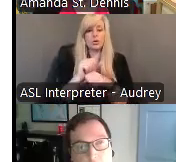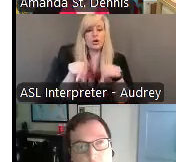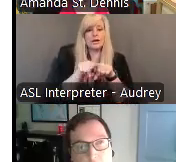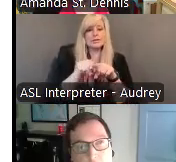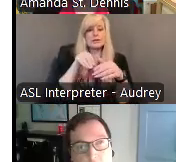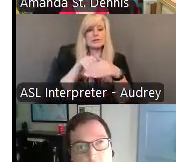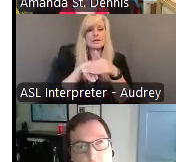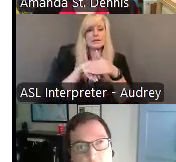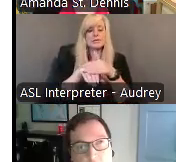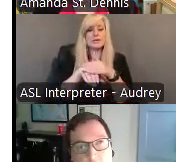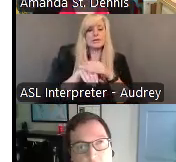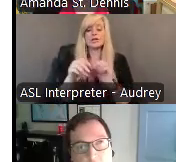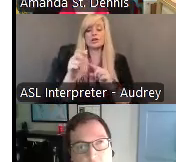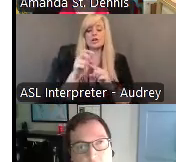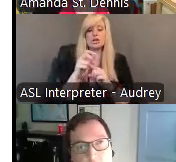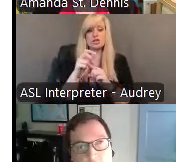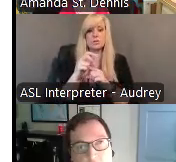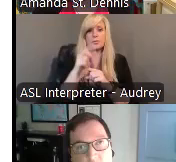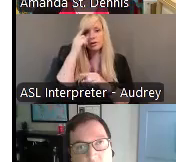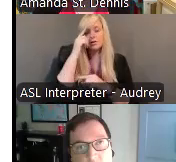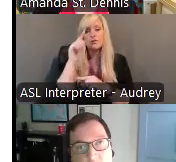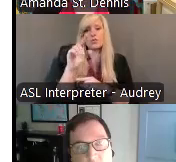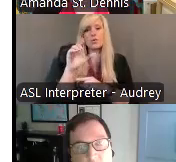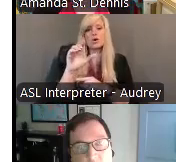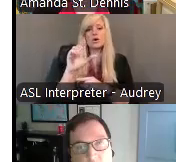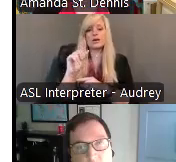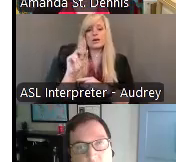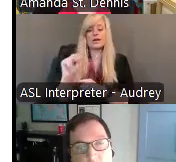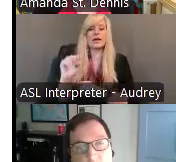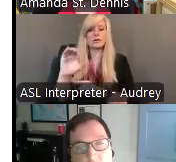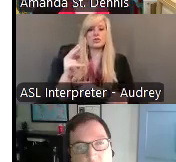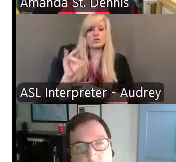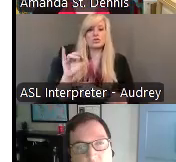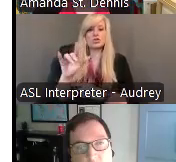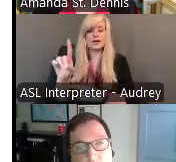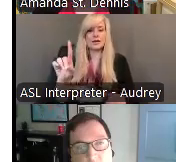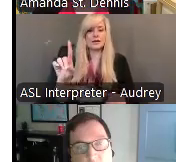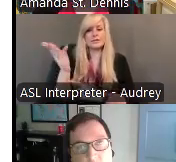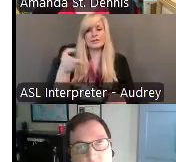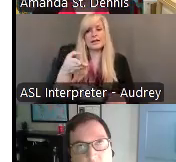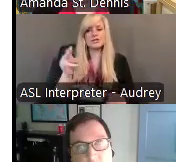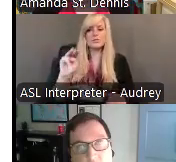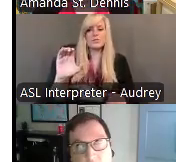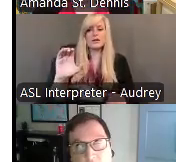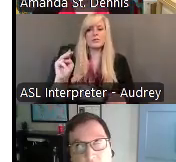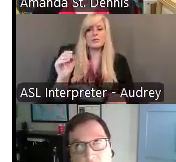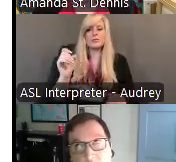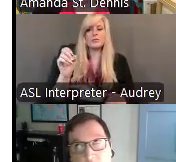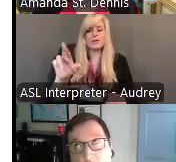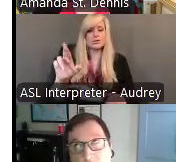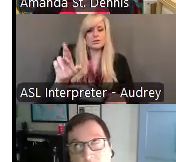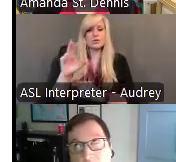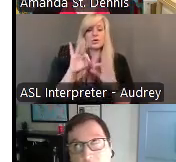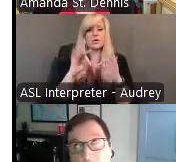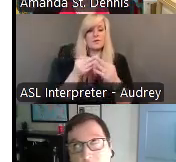Champion for the CanChild/McMaster Family Engagement in Research Program (FER). This was